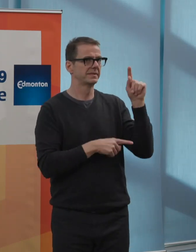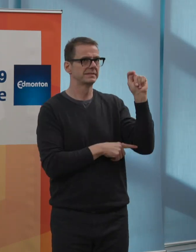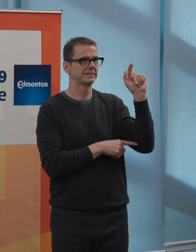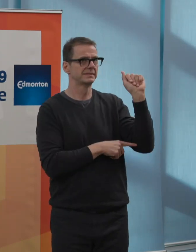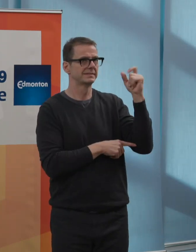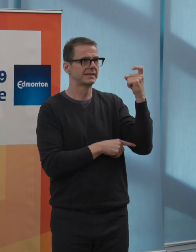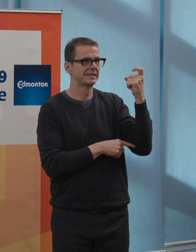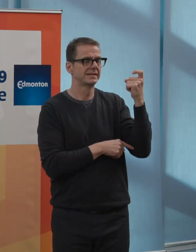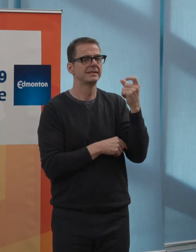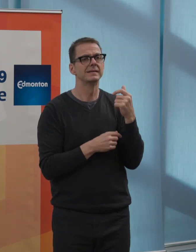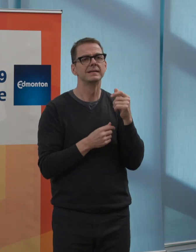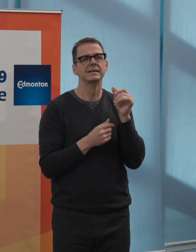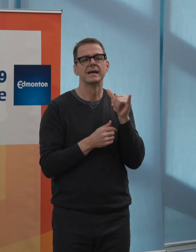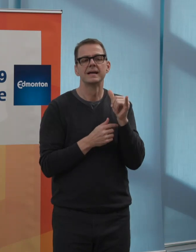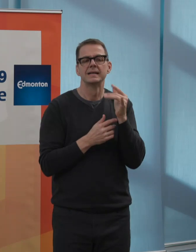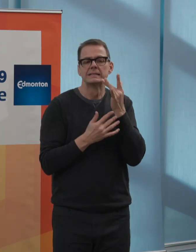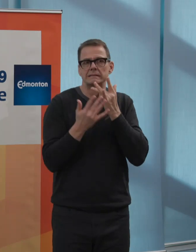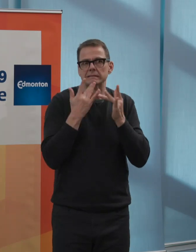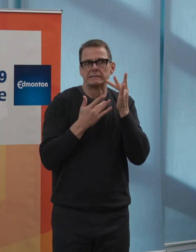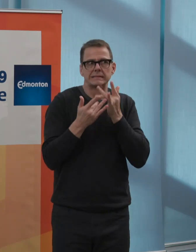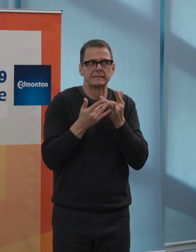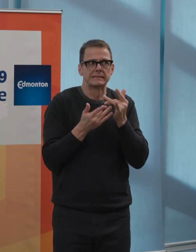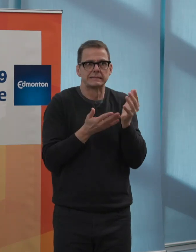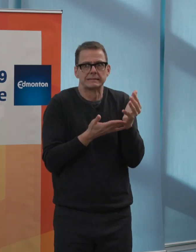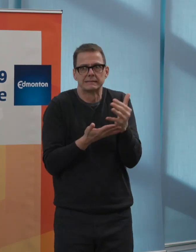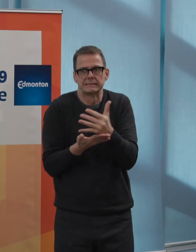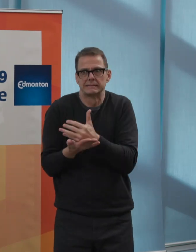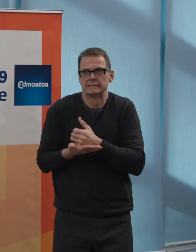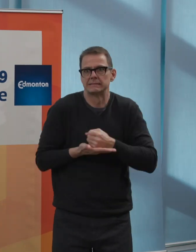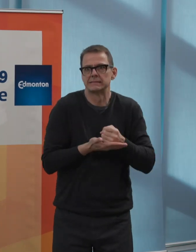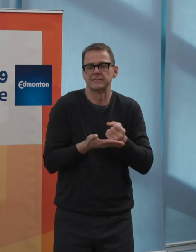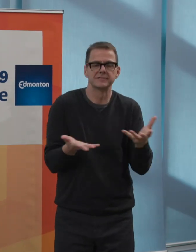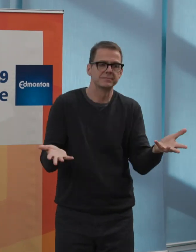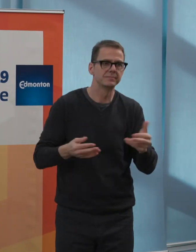government as you saw on councils agenda this morning we are carefully